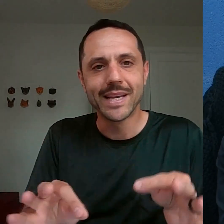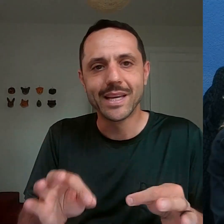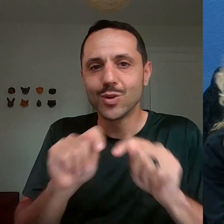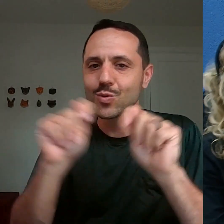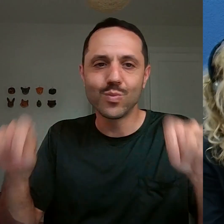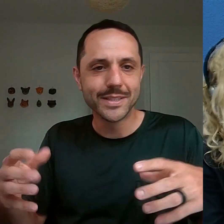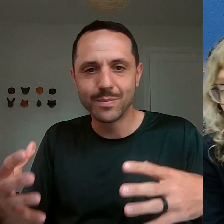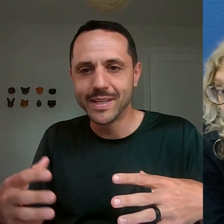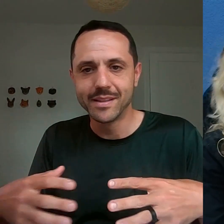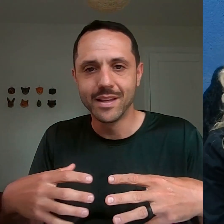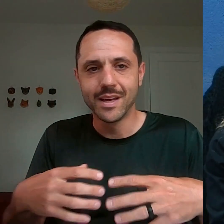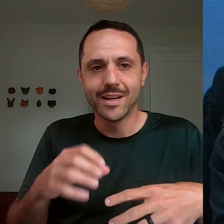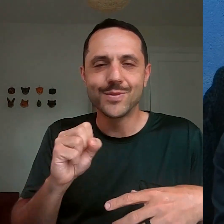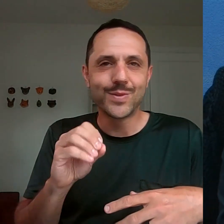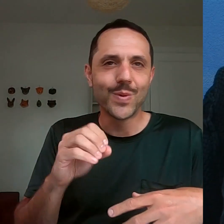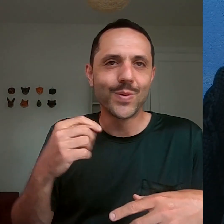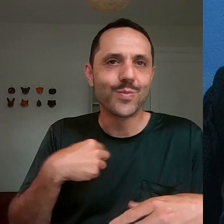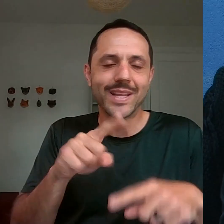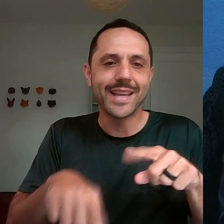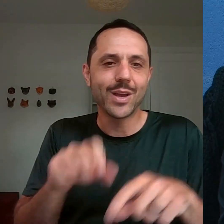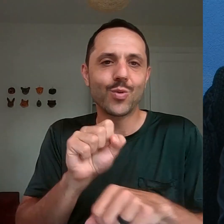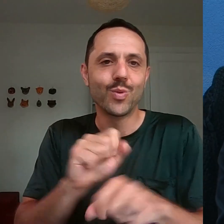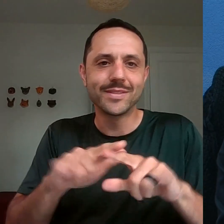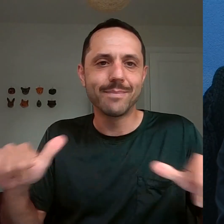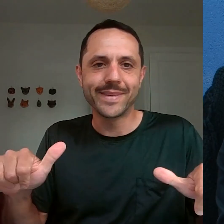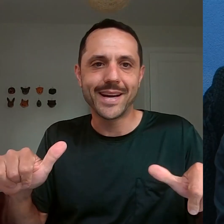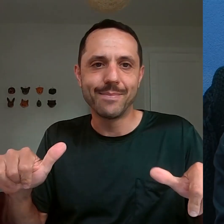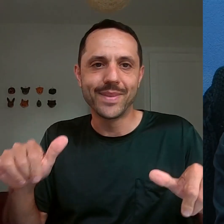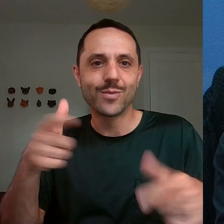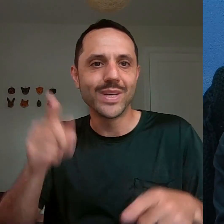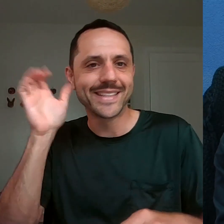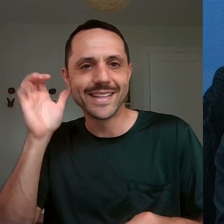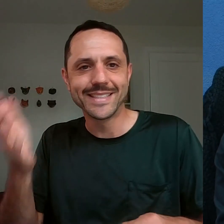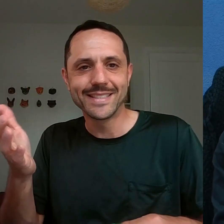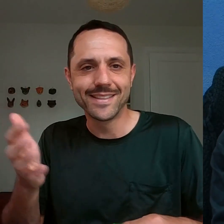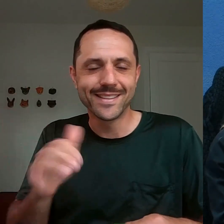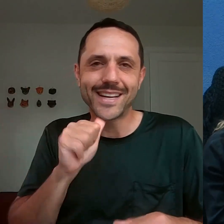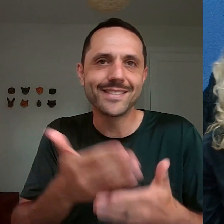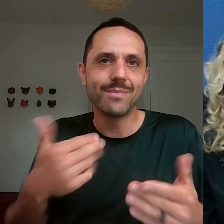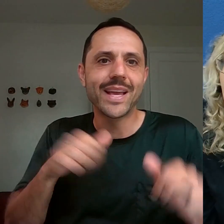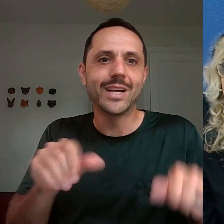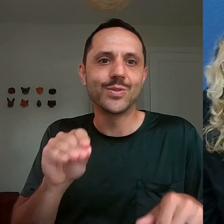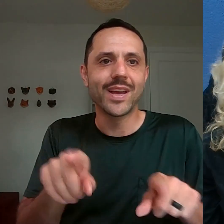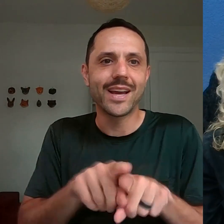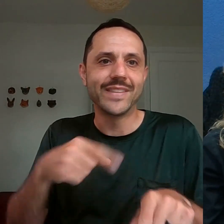or I’m reading the captions or the transcript so I can’t work simultaneously while I’m in a meeting.